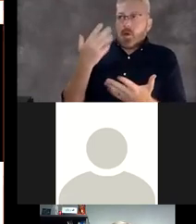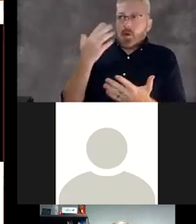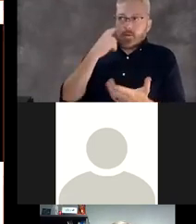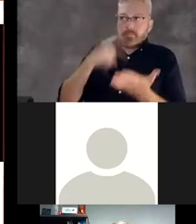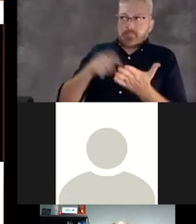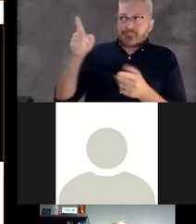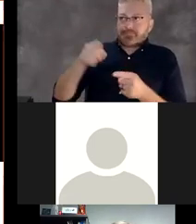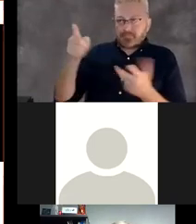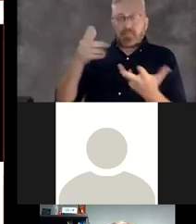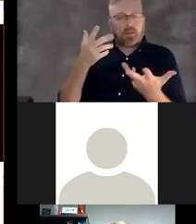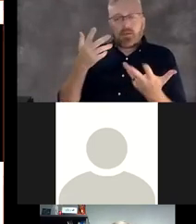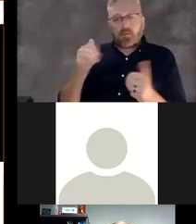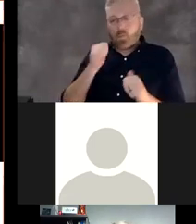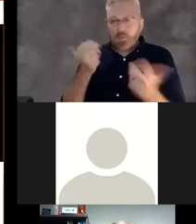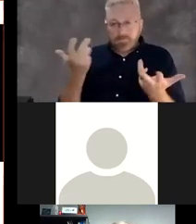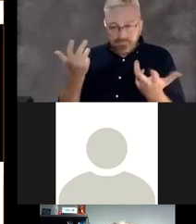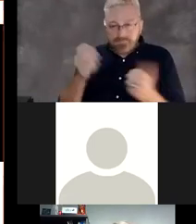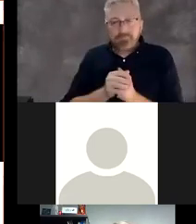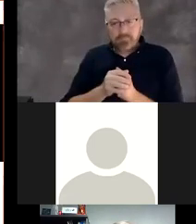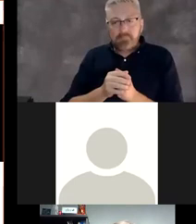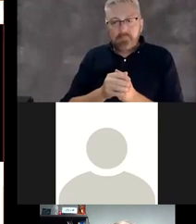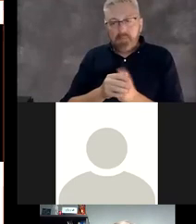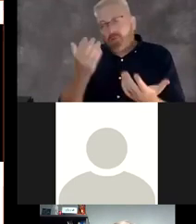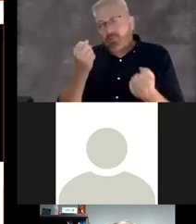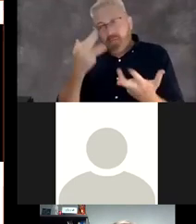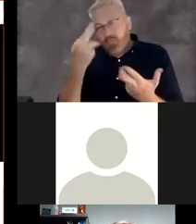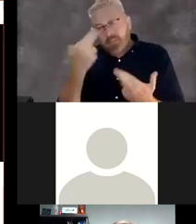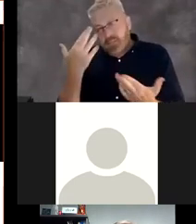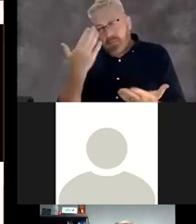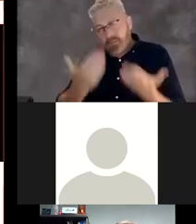MAYBE YOU WOULD NOT WANT TO REPORT.